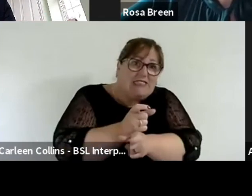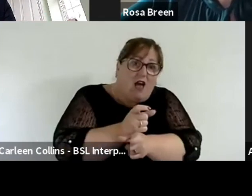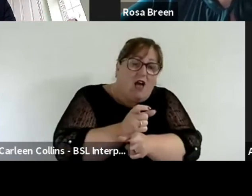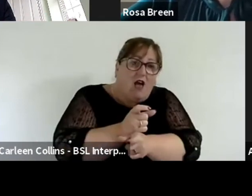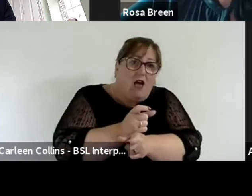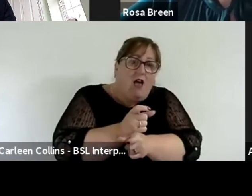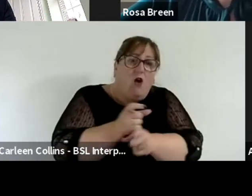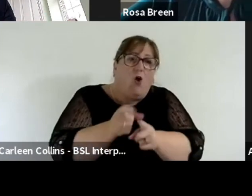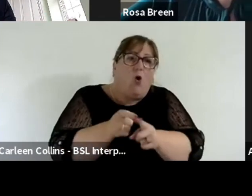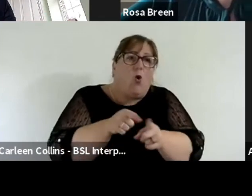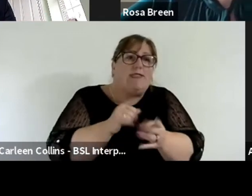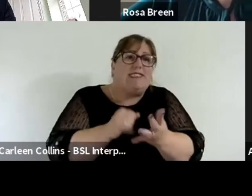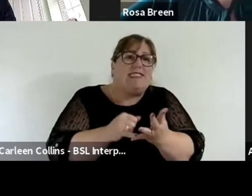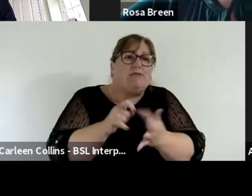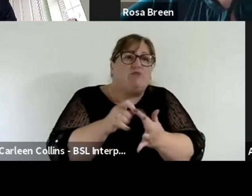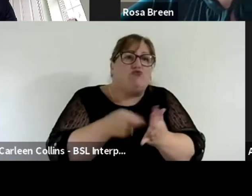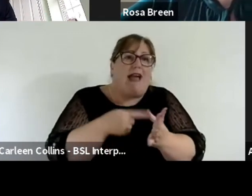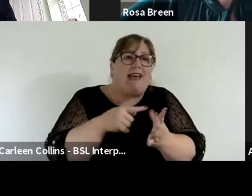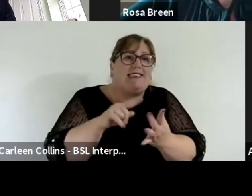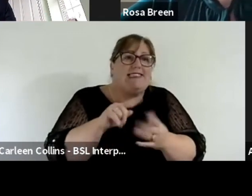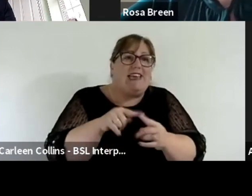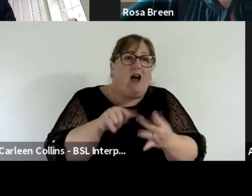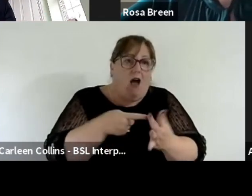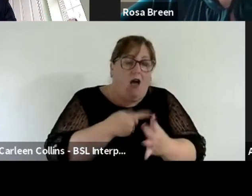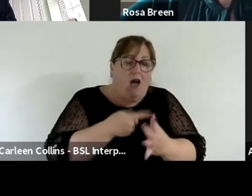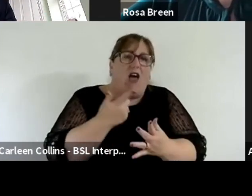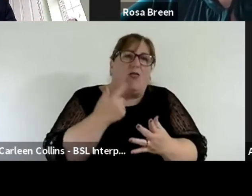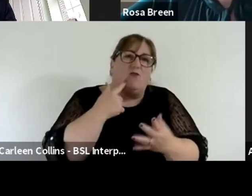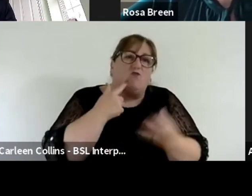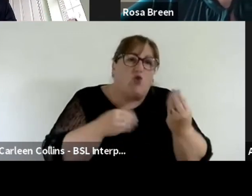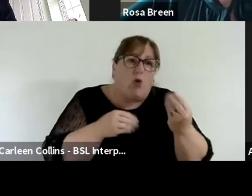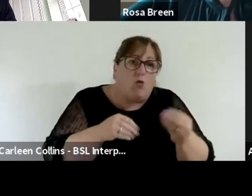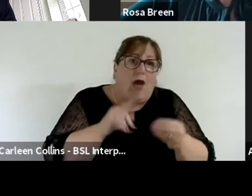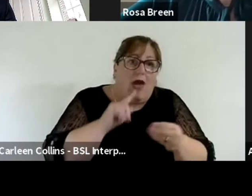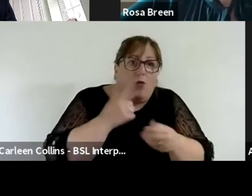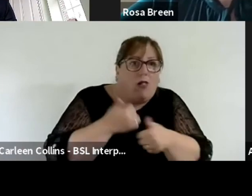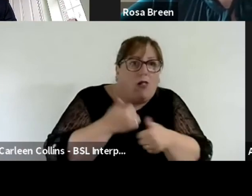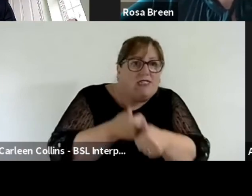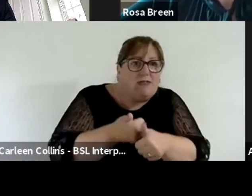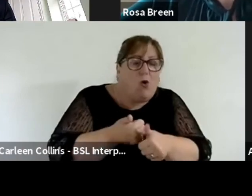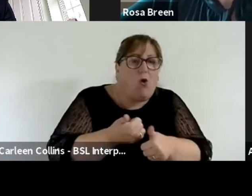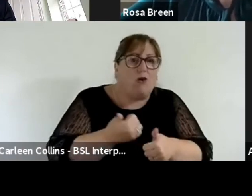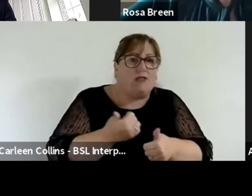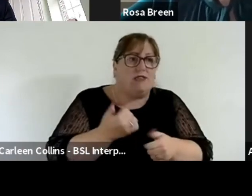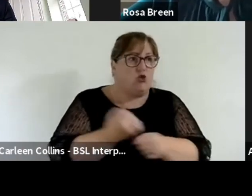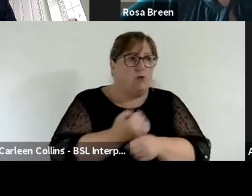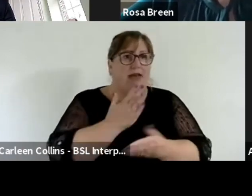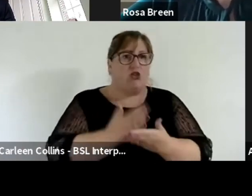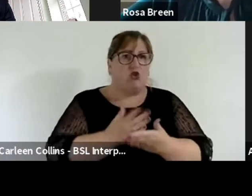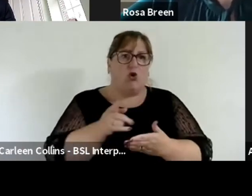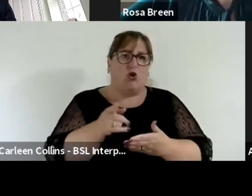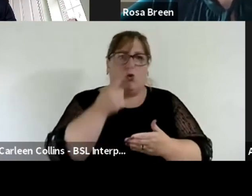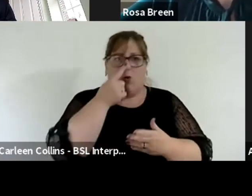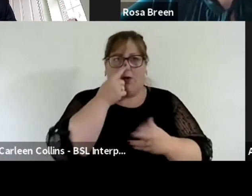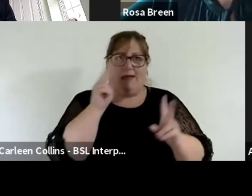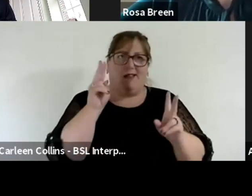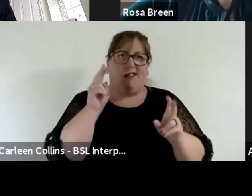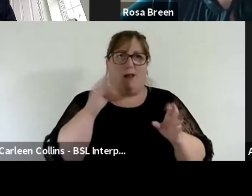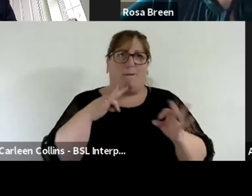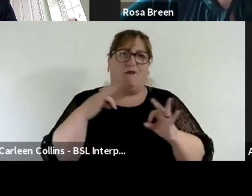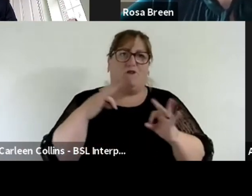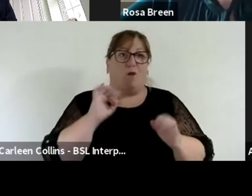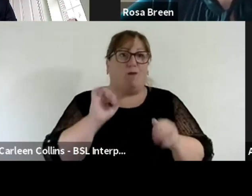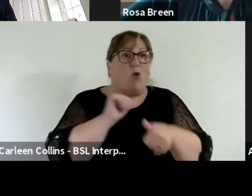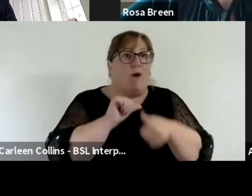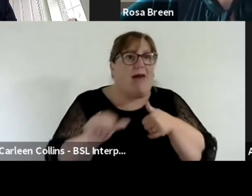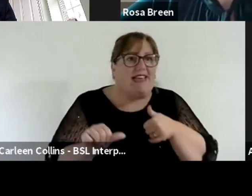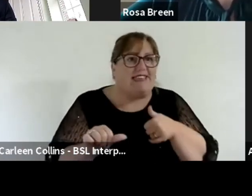approach there will be a combination of video interviews where someone might be able to see a script that might be